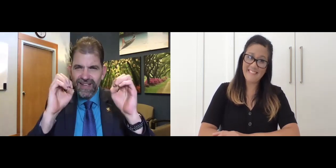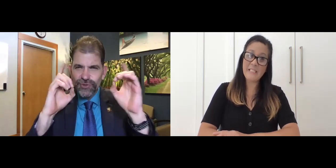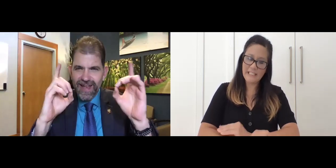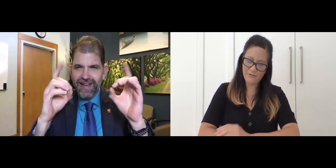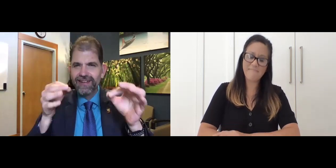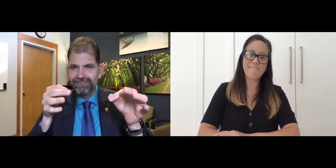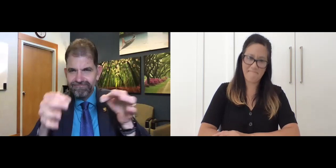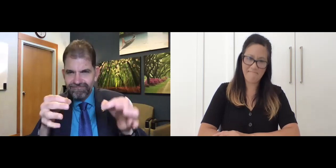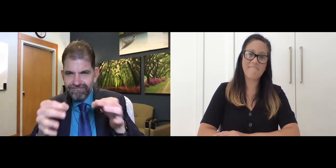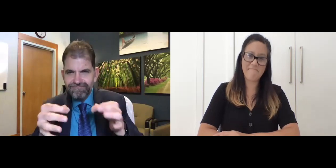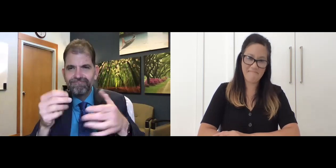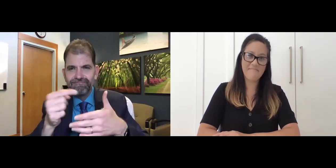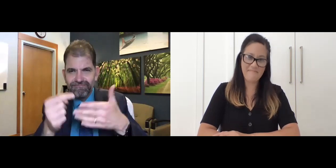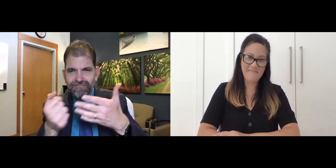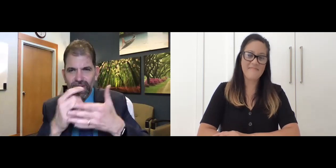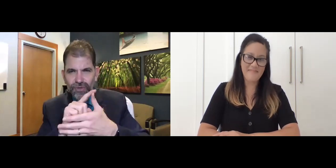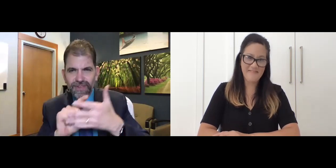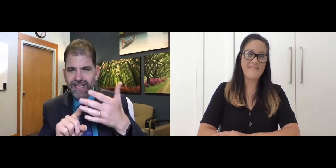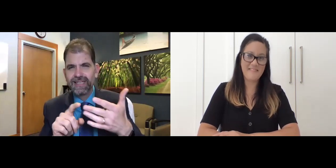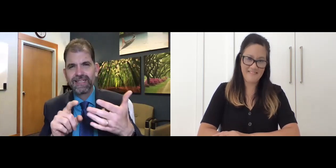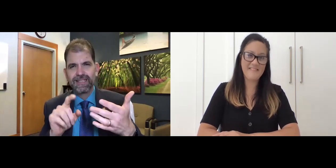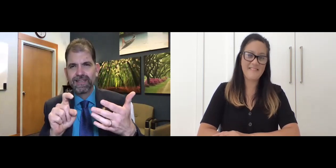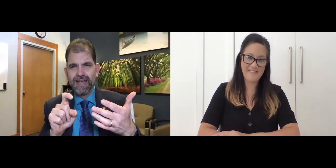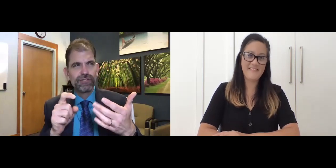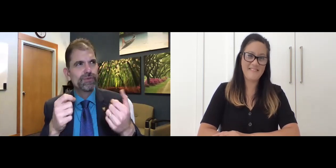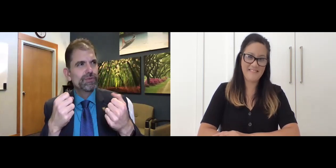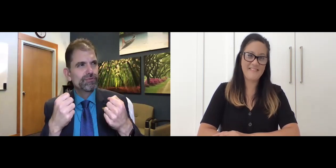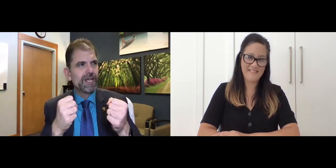And I had to educate them. I had to explain how everything